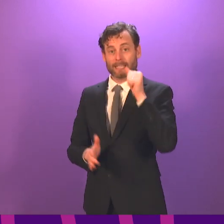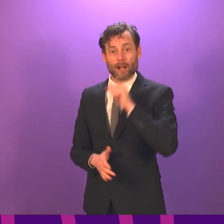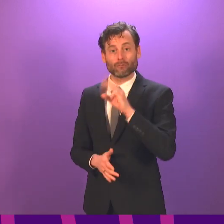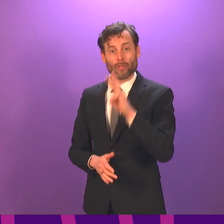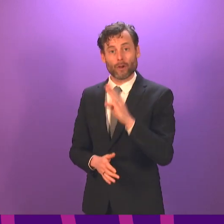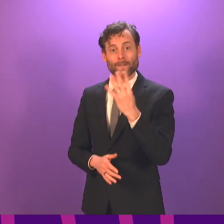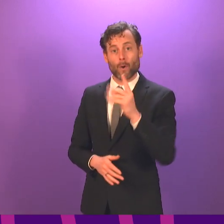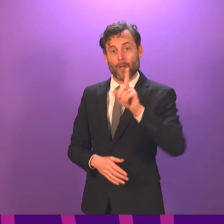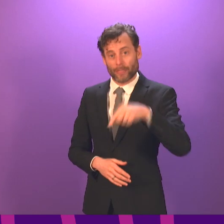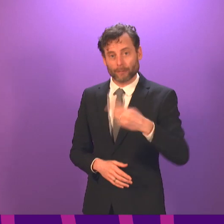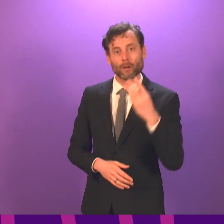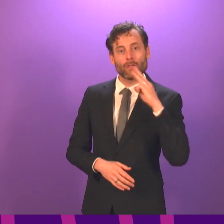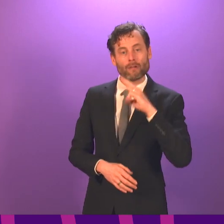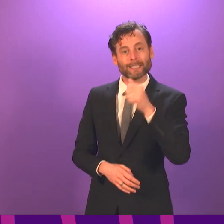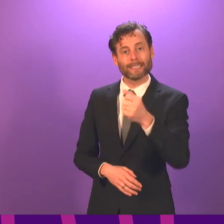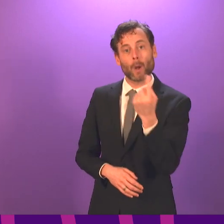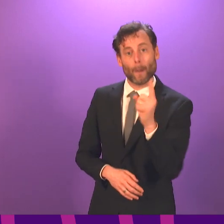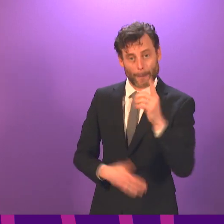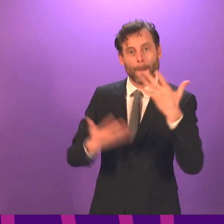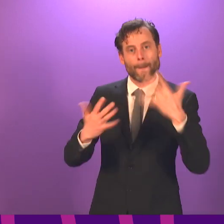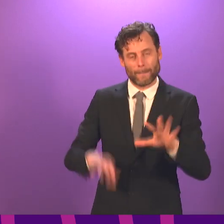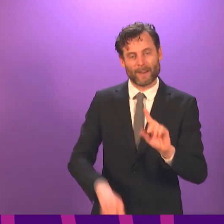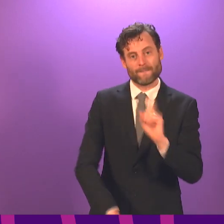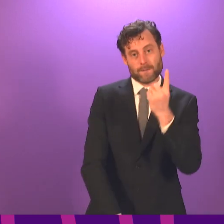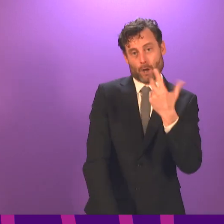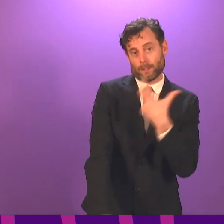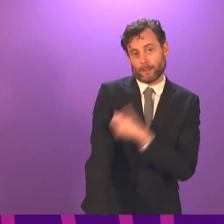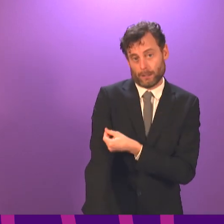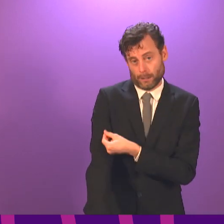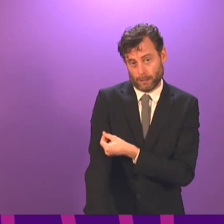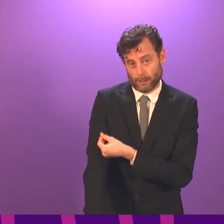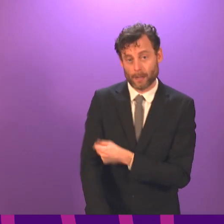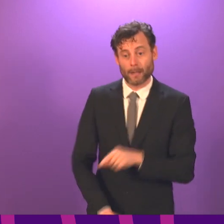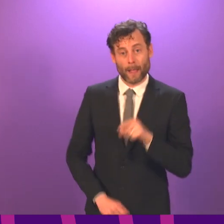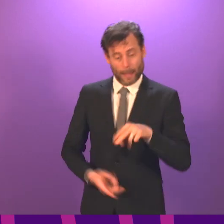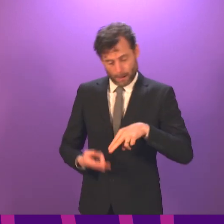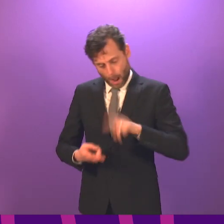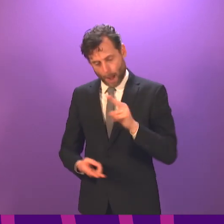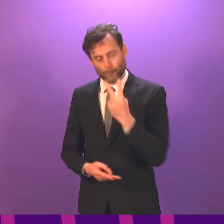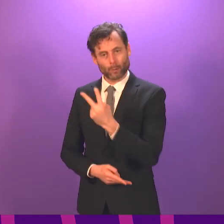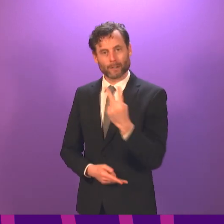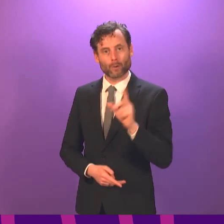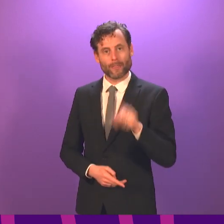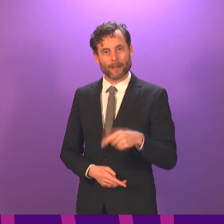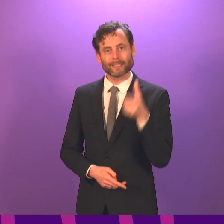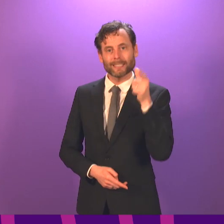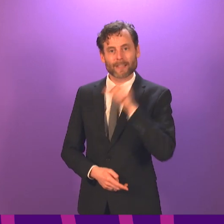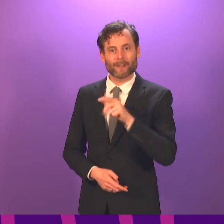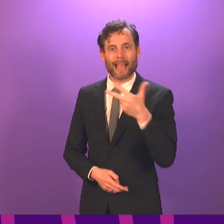people in Scotland had received a first dose of the vaccine, which is an increase of 22,783